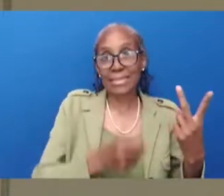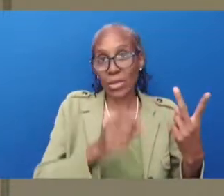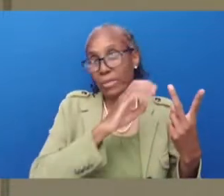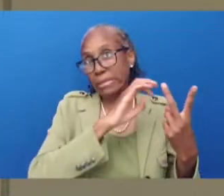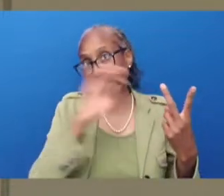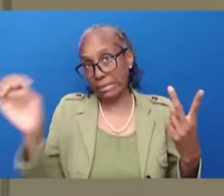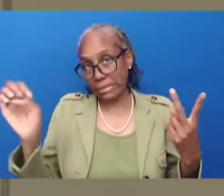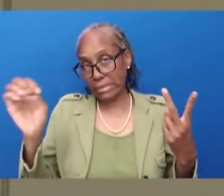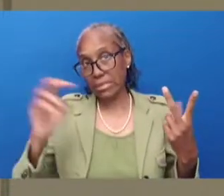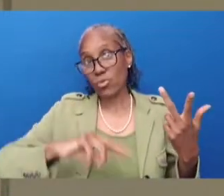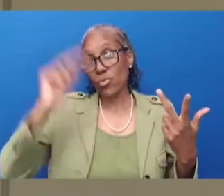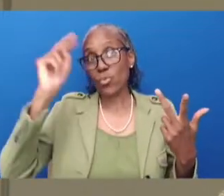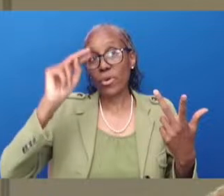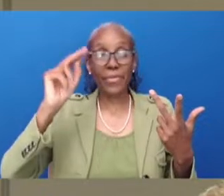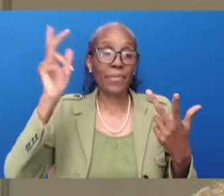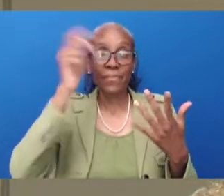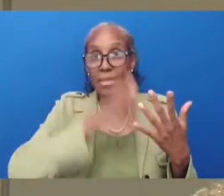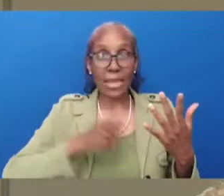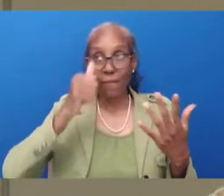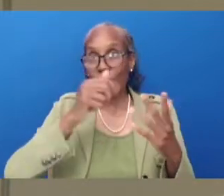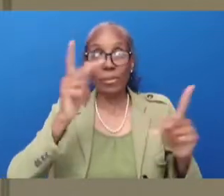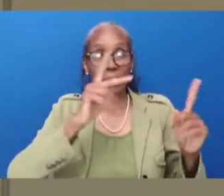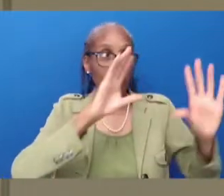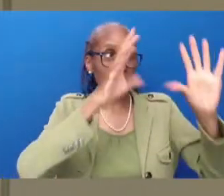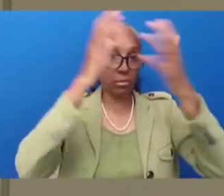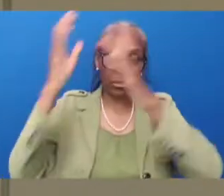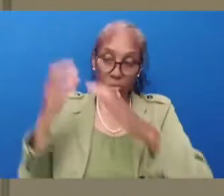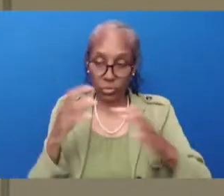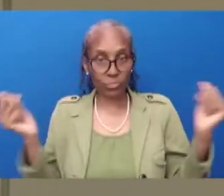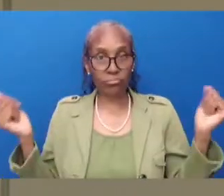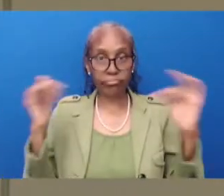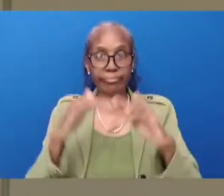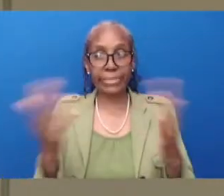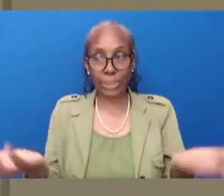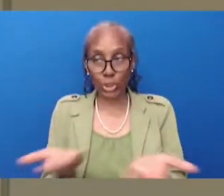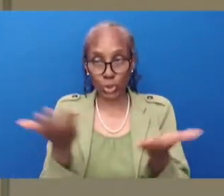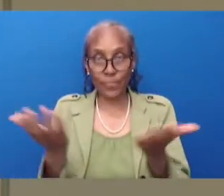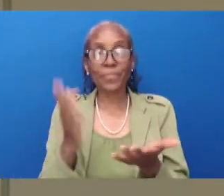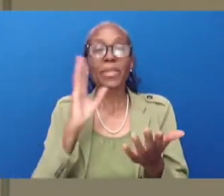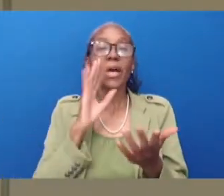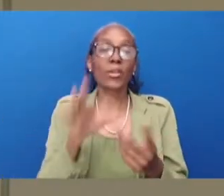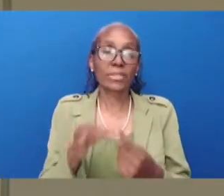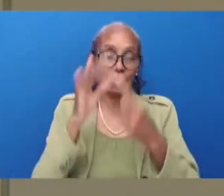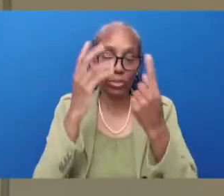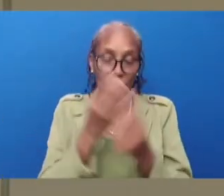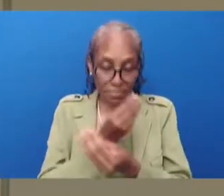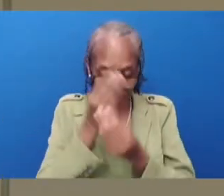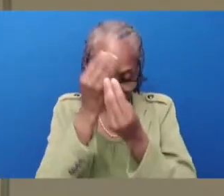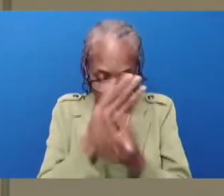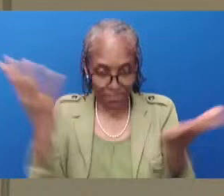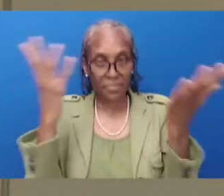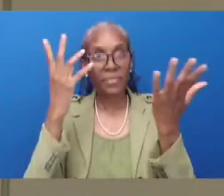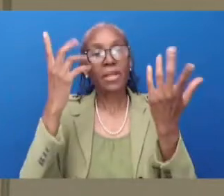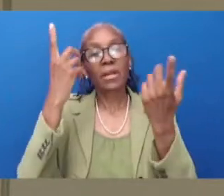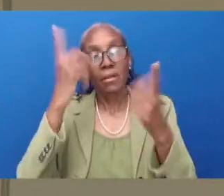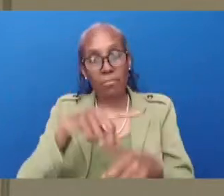FROM WEST AFRICA TO SOUTH